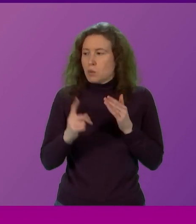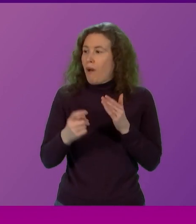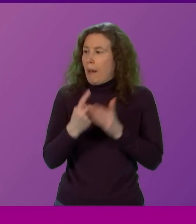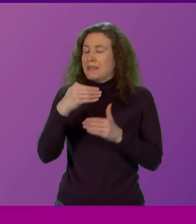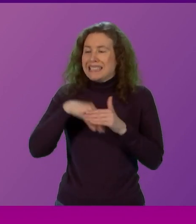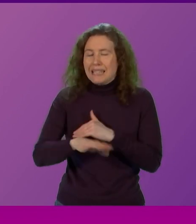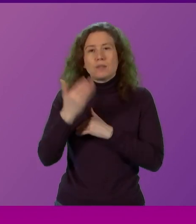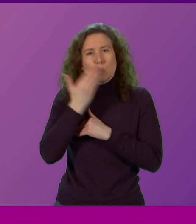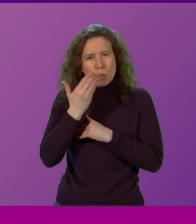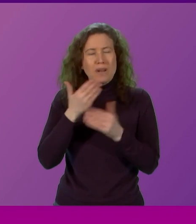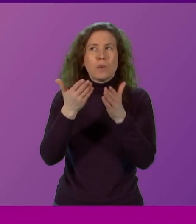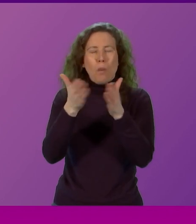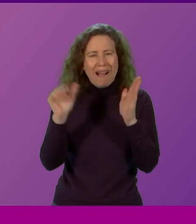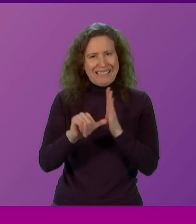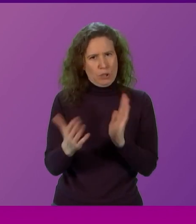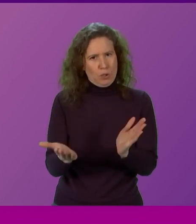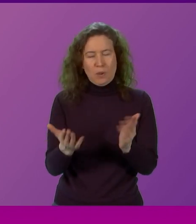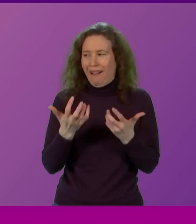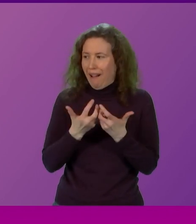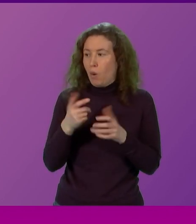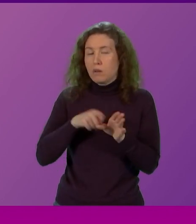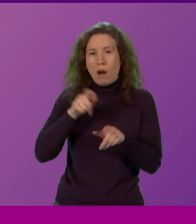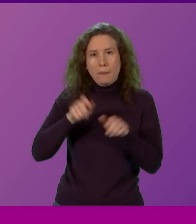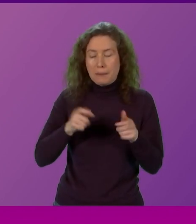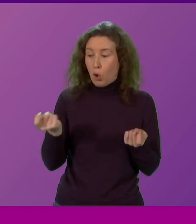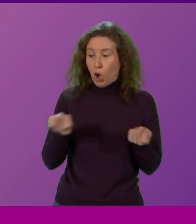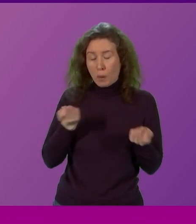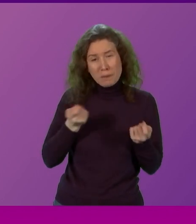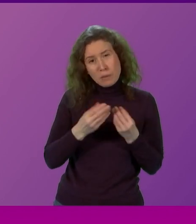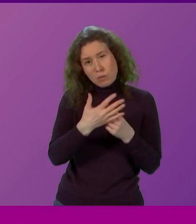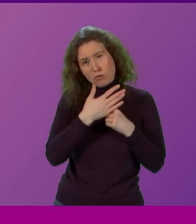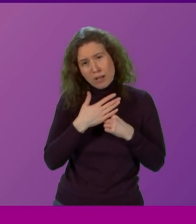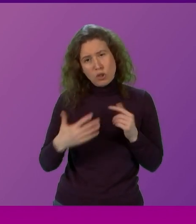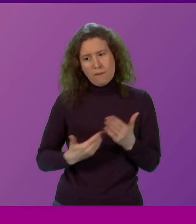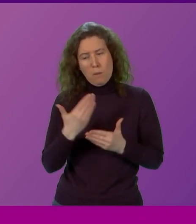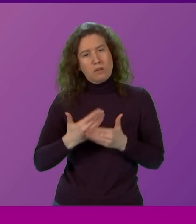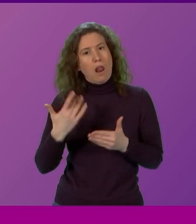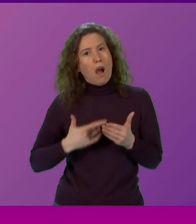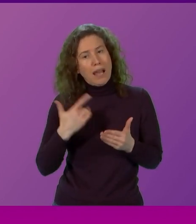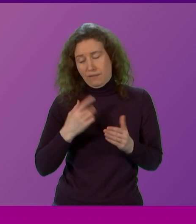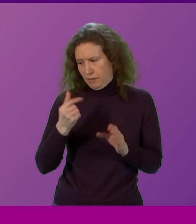in our schools; it is a wider issue about how young people are coping with the pressures of modern life, particularly over the past few years.